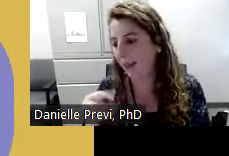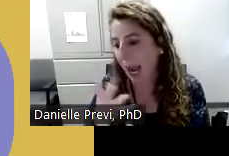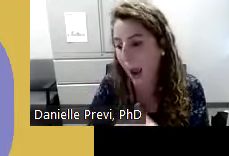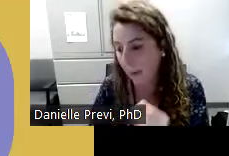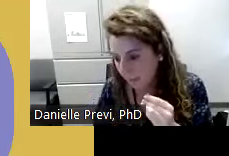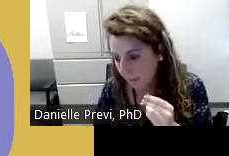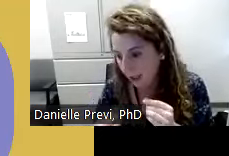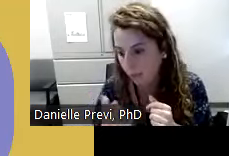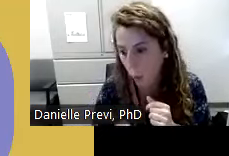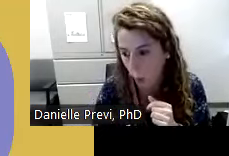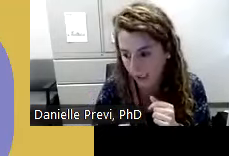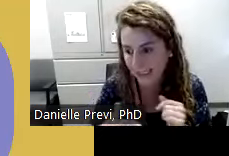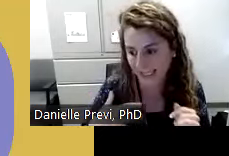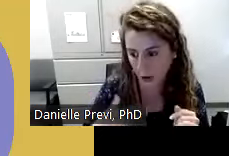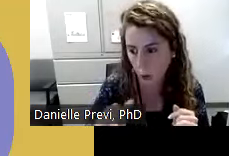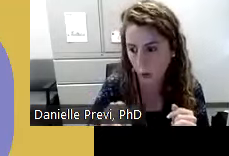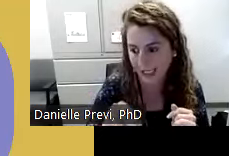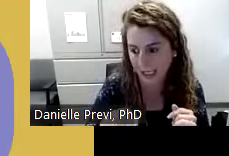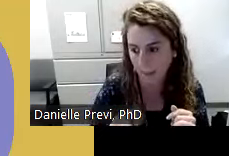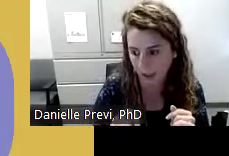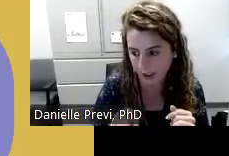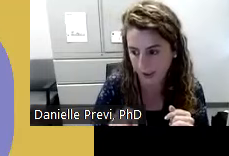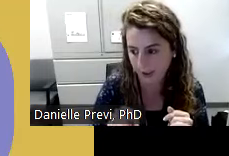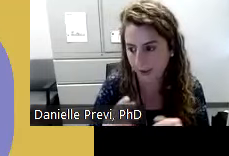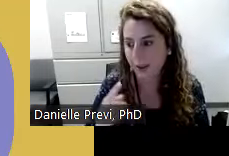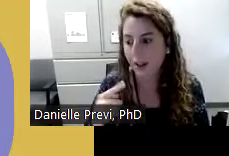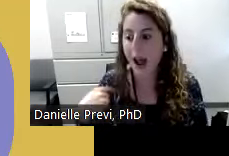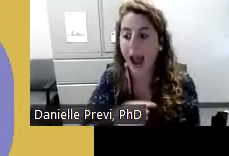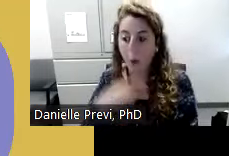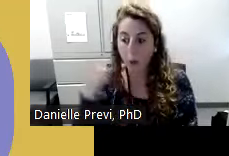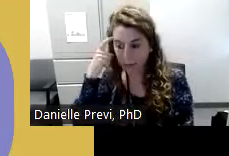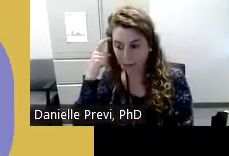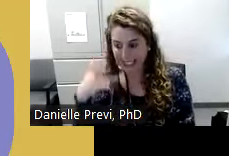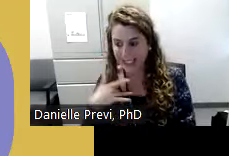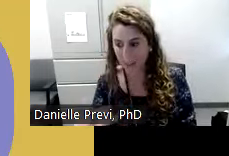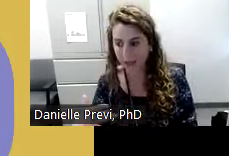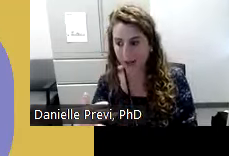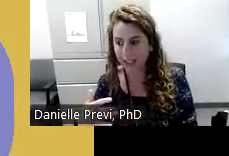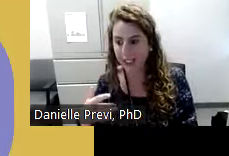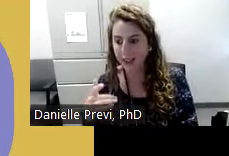which essentially, the point is that in the absence of sensory input into